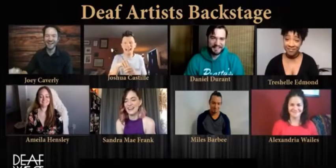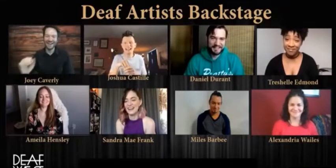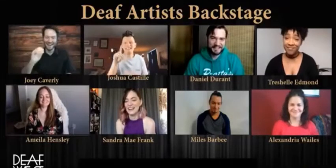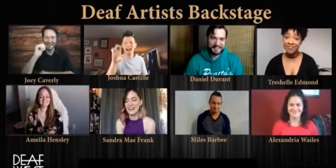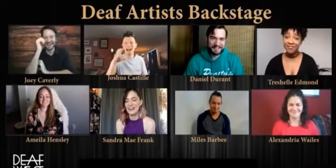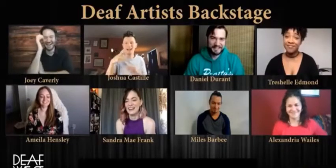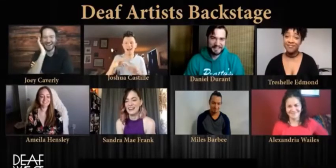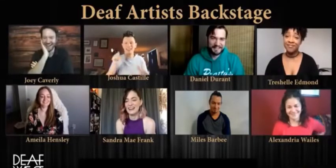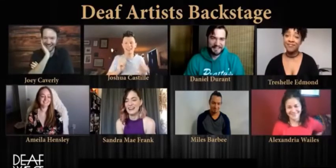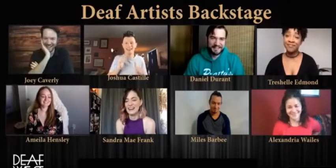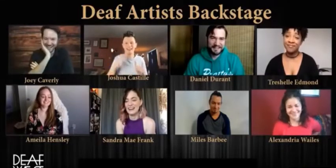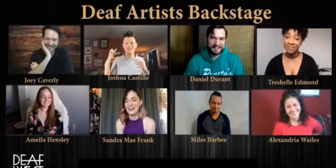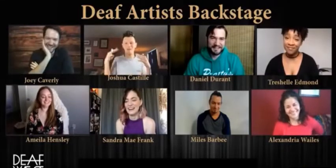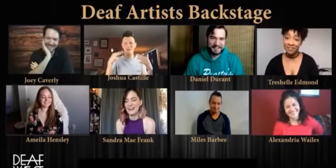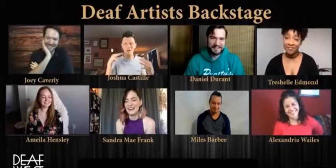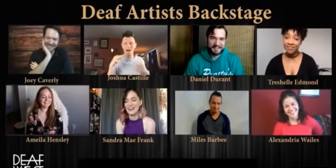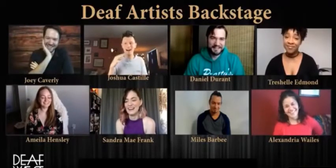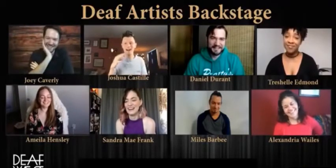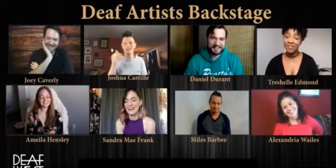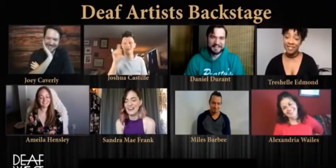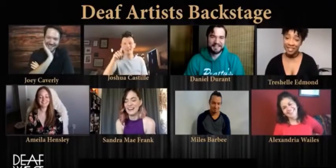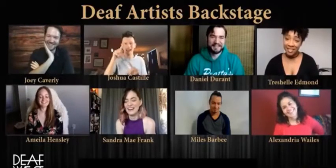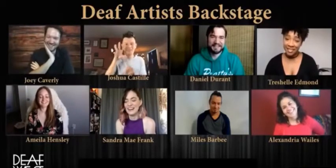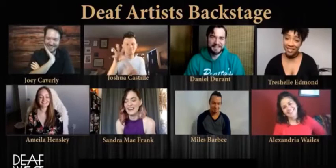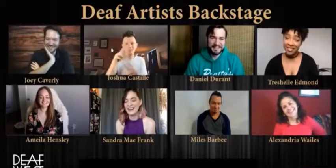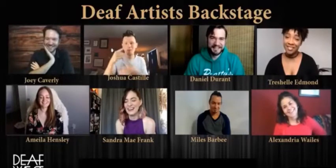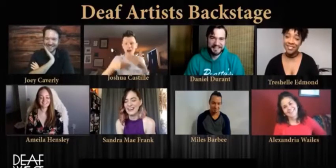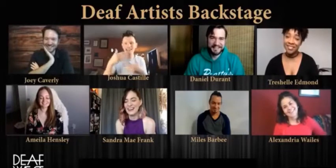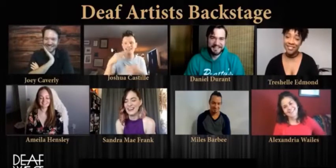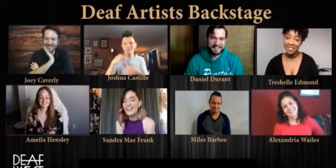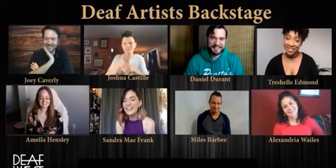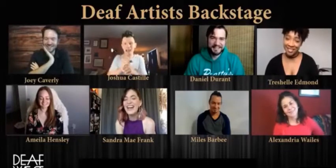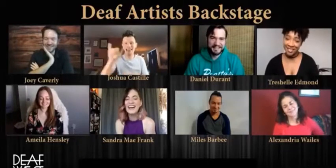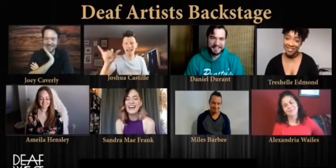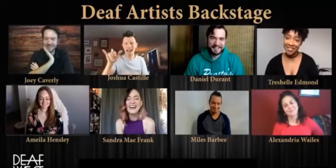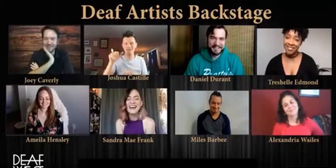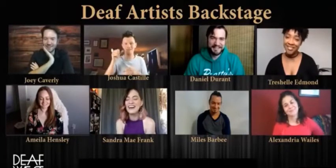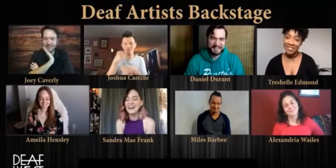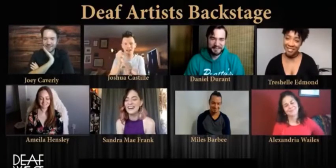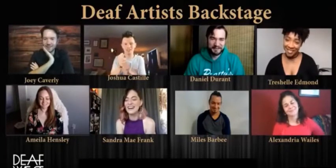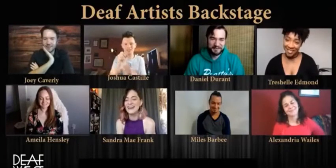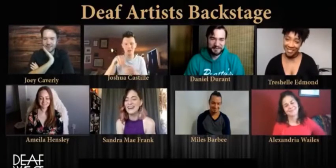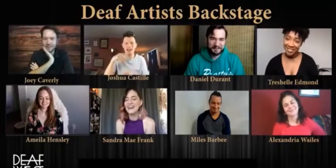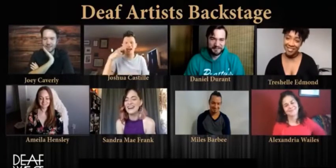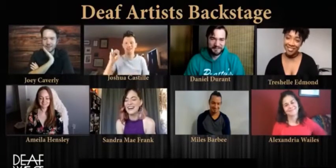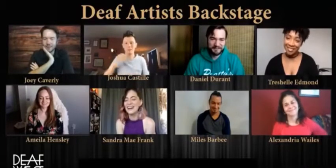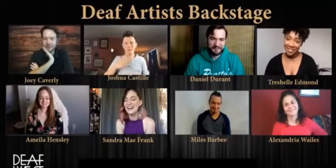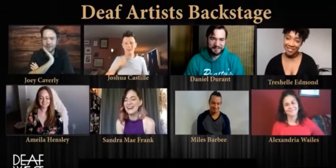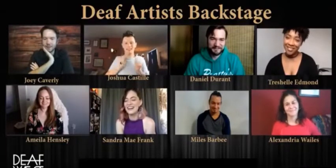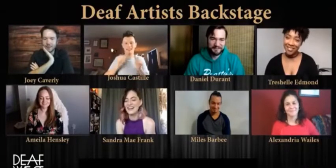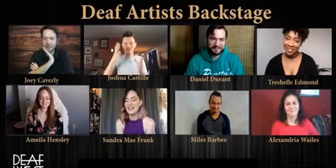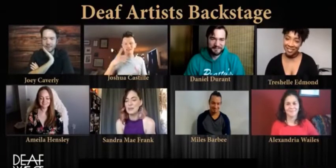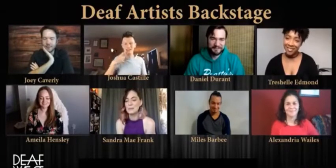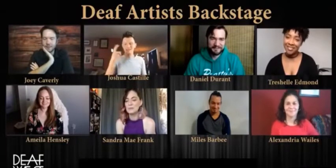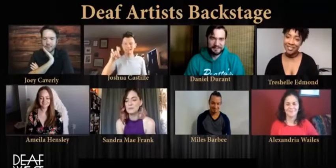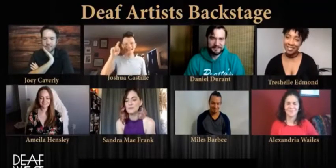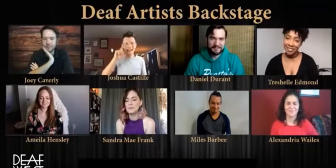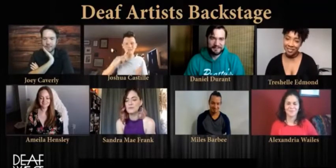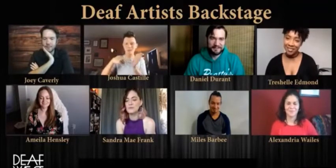And she helped me throughout the filming process in rehearsals.